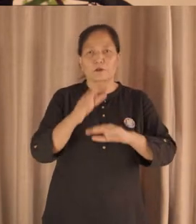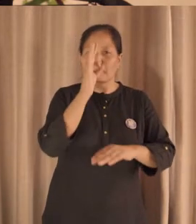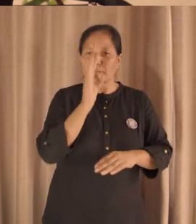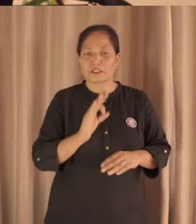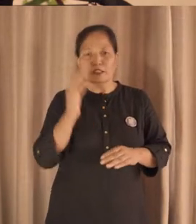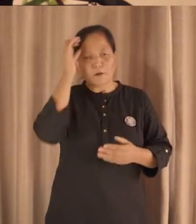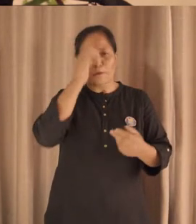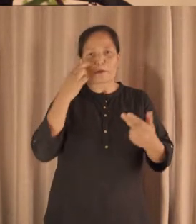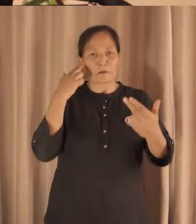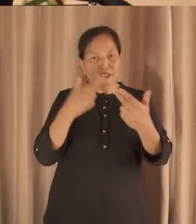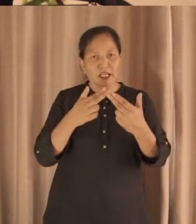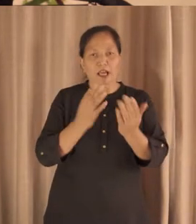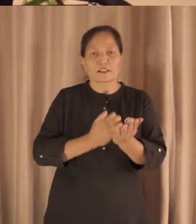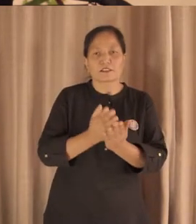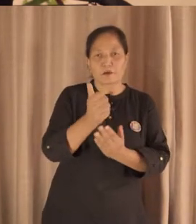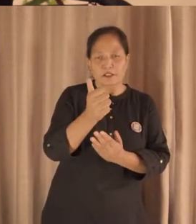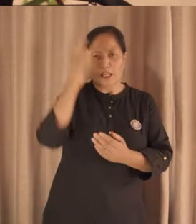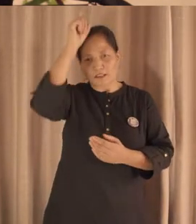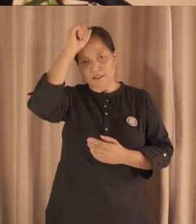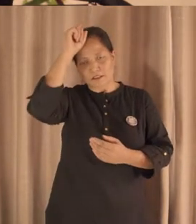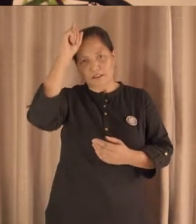culture and knowledge? G: Before even answering the question, what